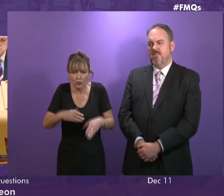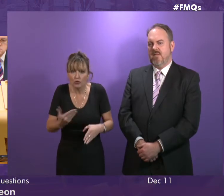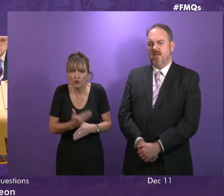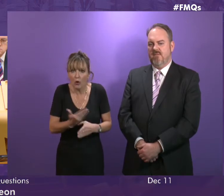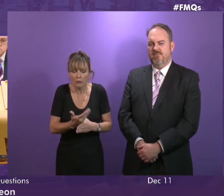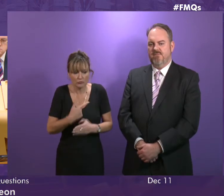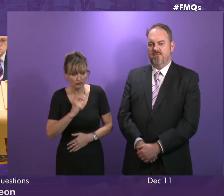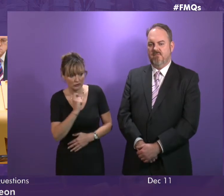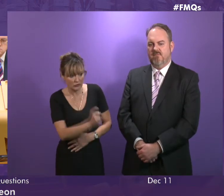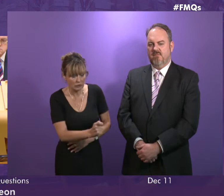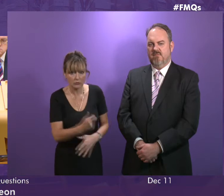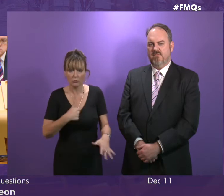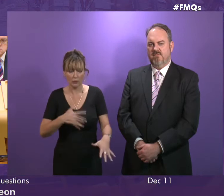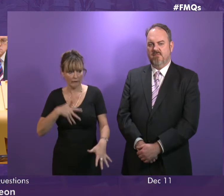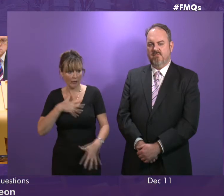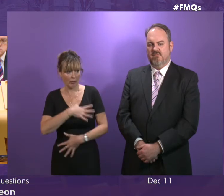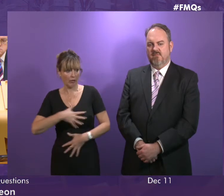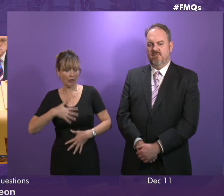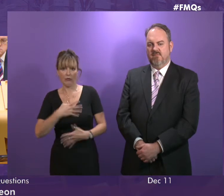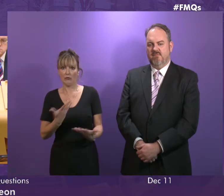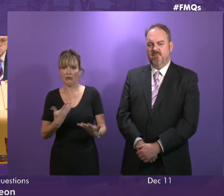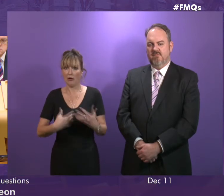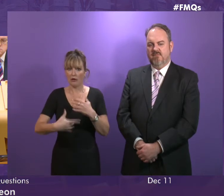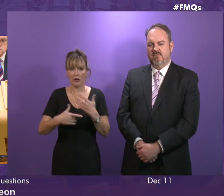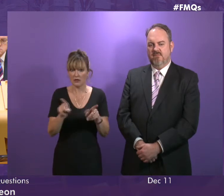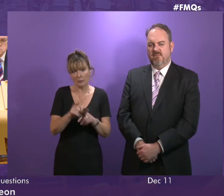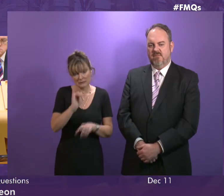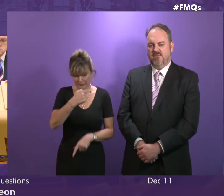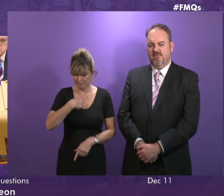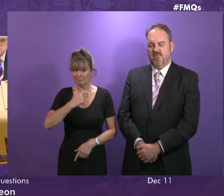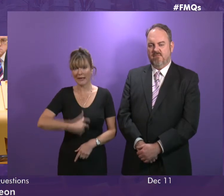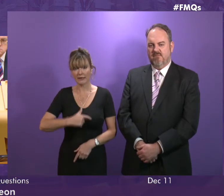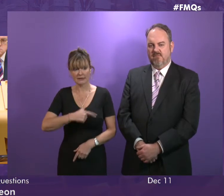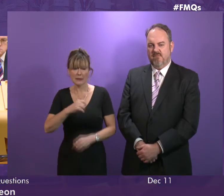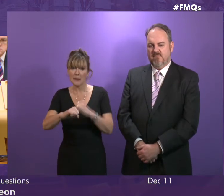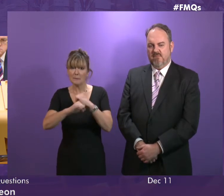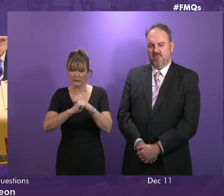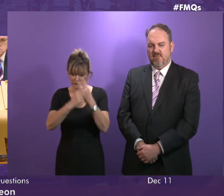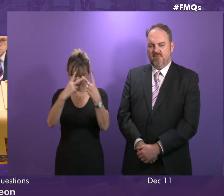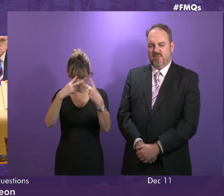politicians feel the discomfort of media scrutiny from time to time, but it is essential that